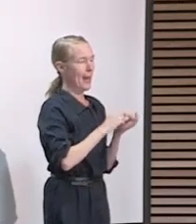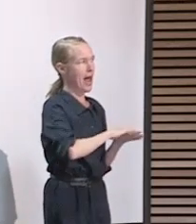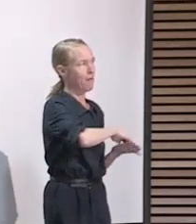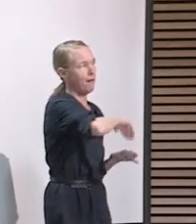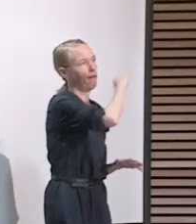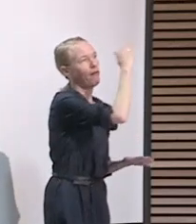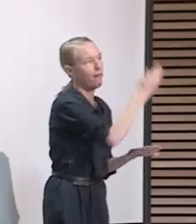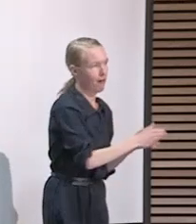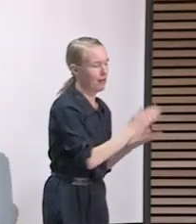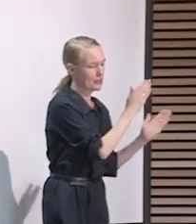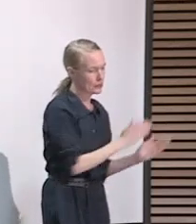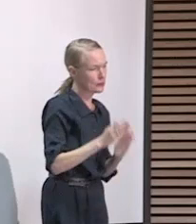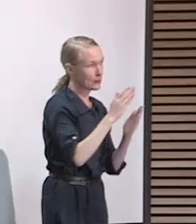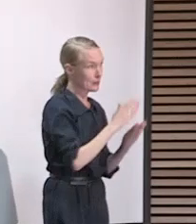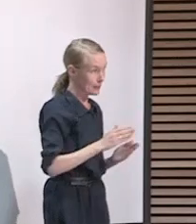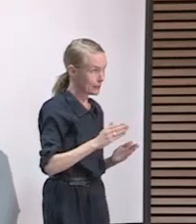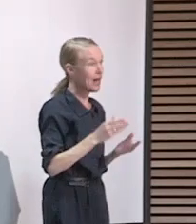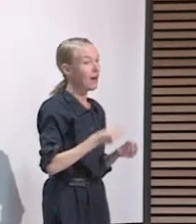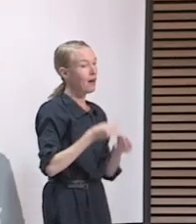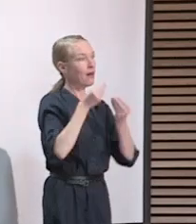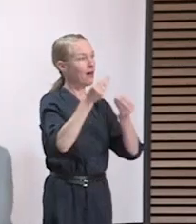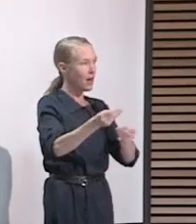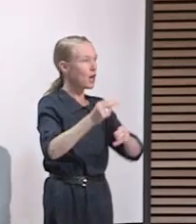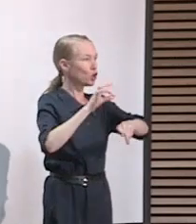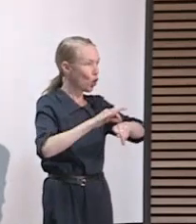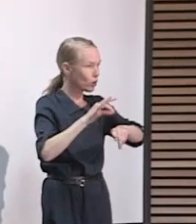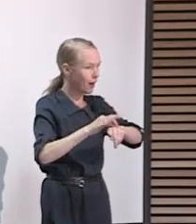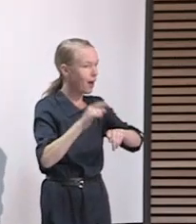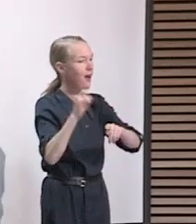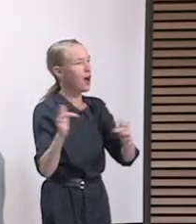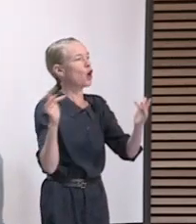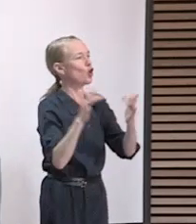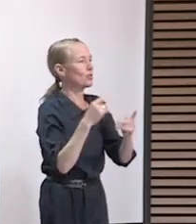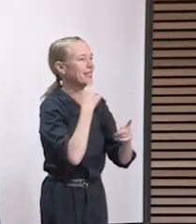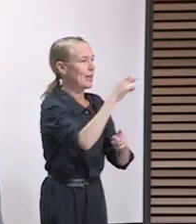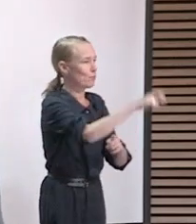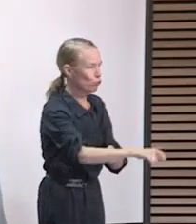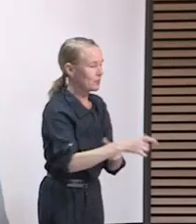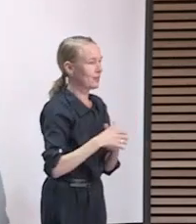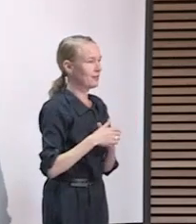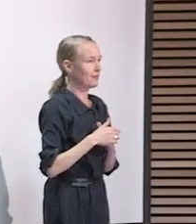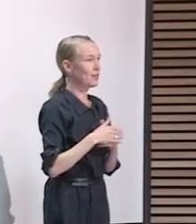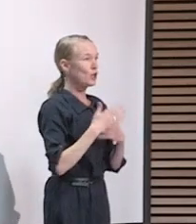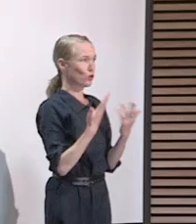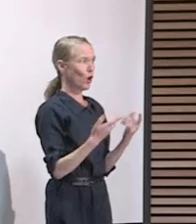be processed through the labs. This is not the only part of the process, they still then need to be reported back